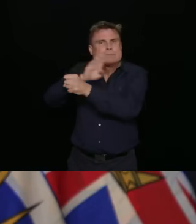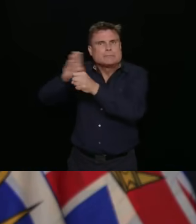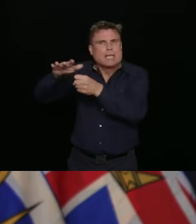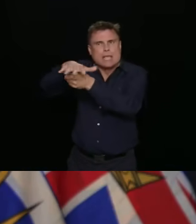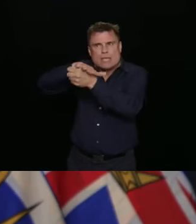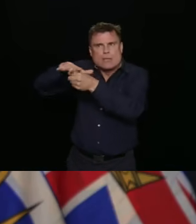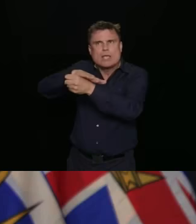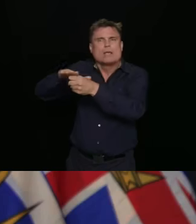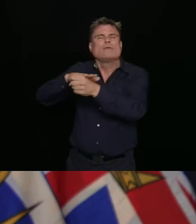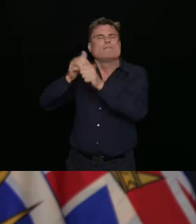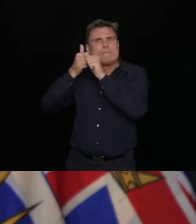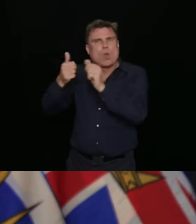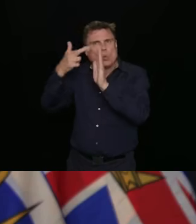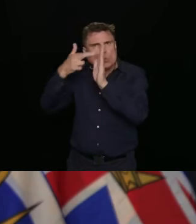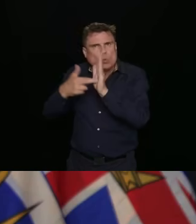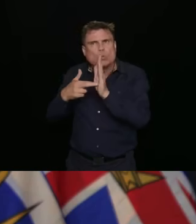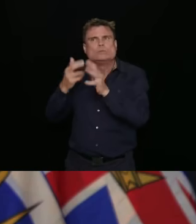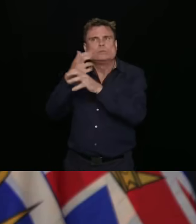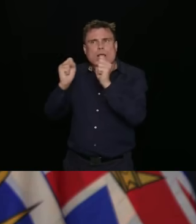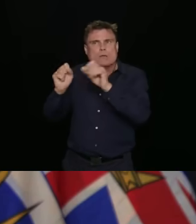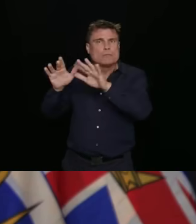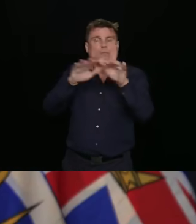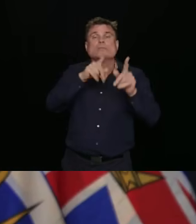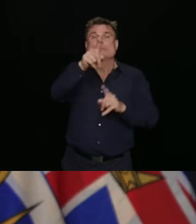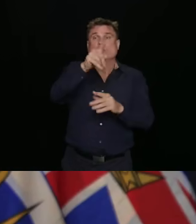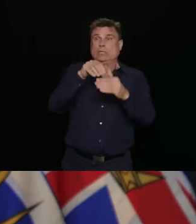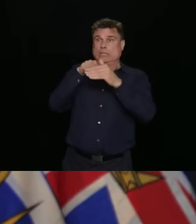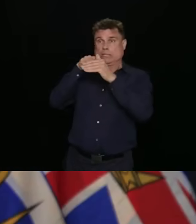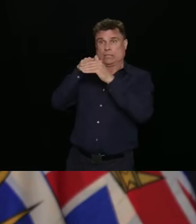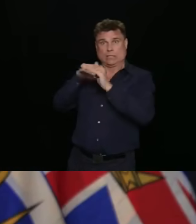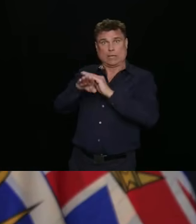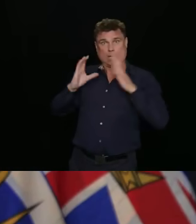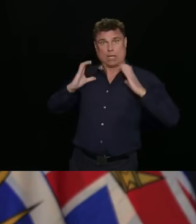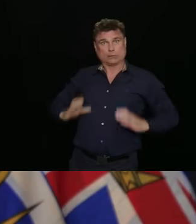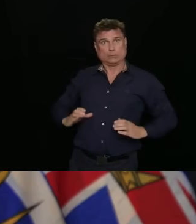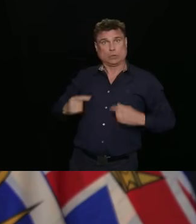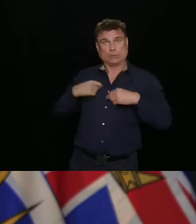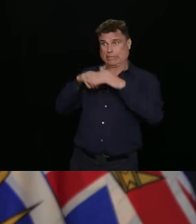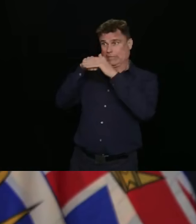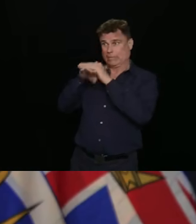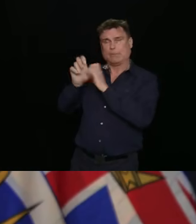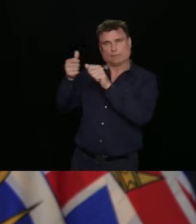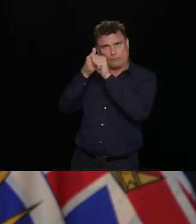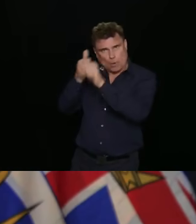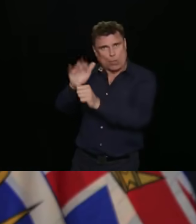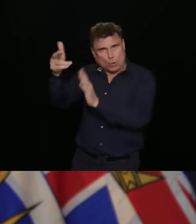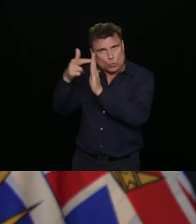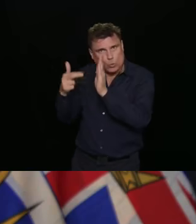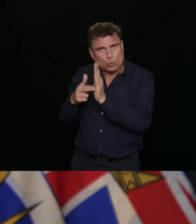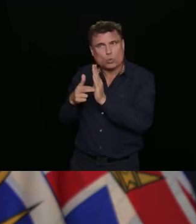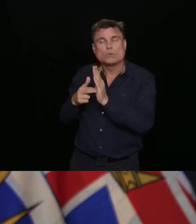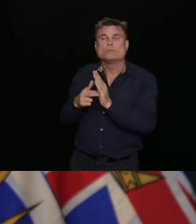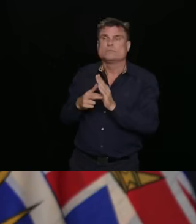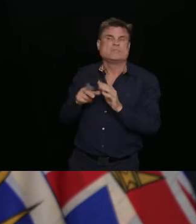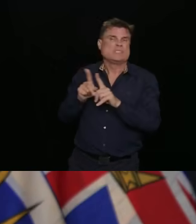modelling to help forecast demand for PPE for the next six to nine months to help inform us of targets.